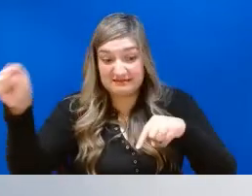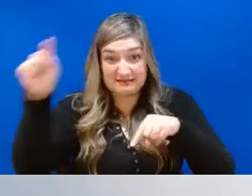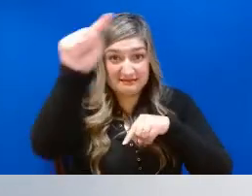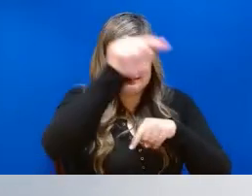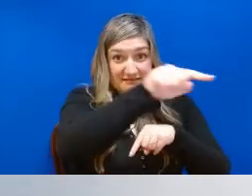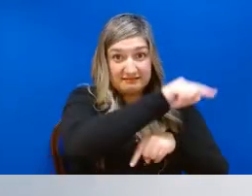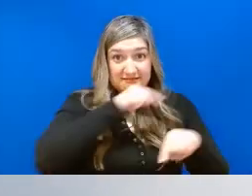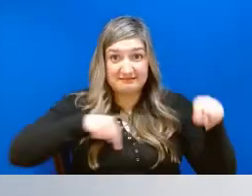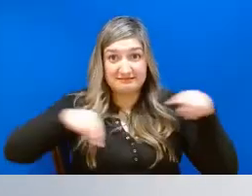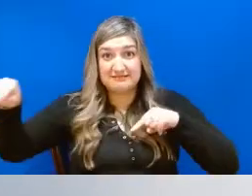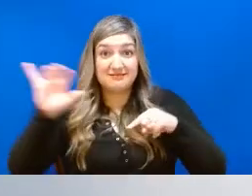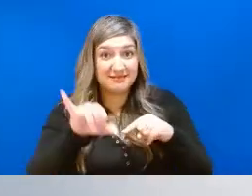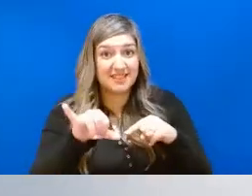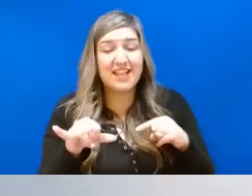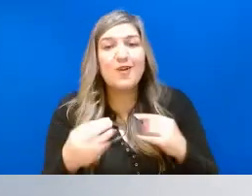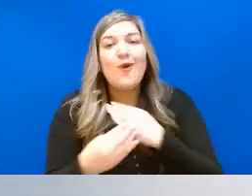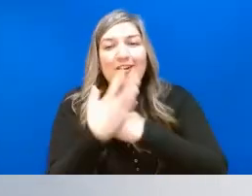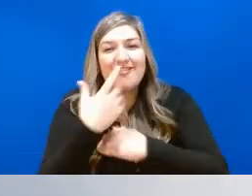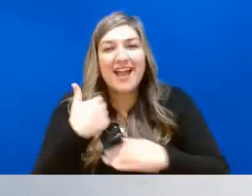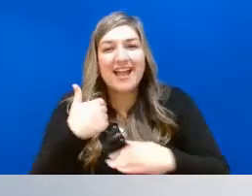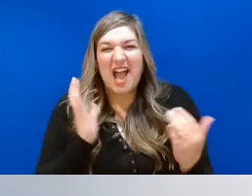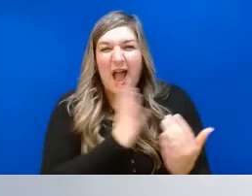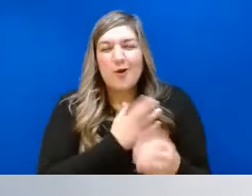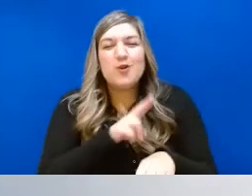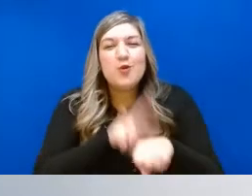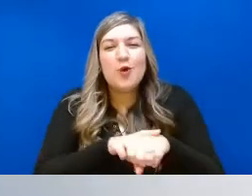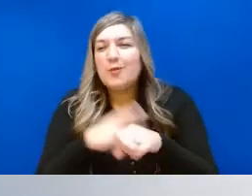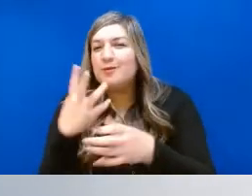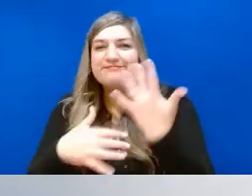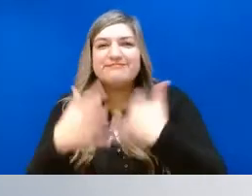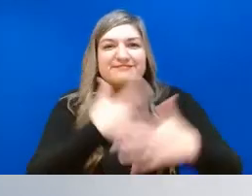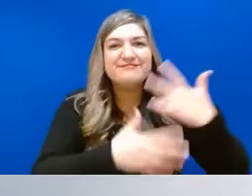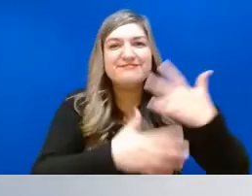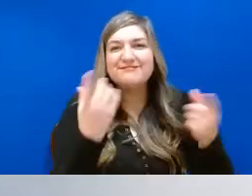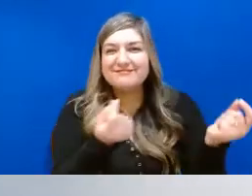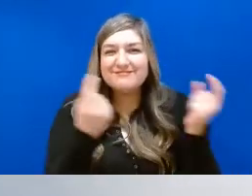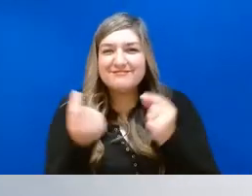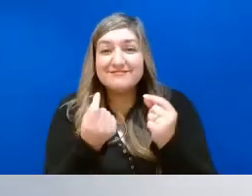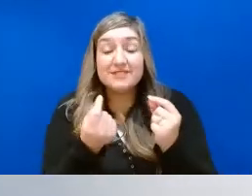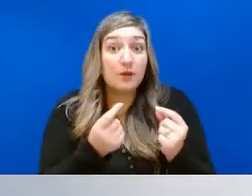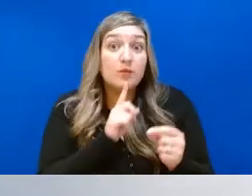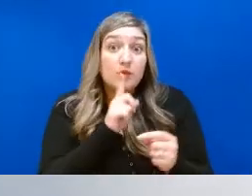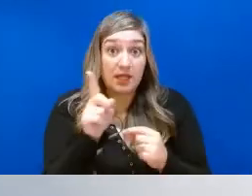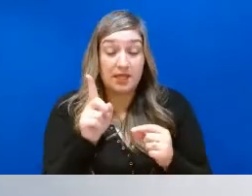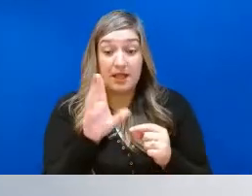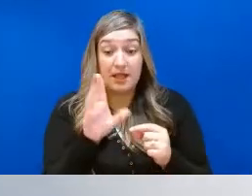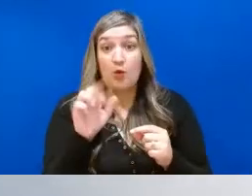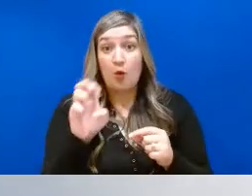So this is something to be mindful of and especially in regards to core values. For some, physical safety is very important.